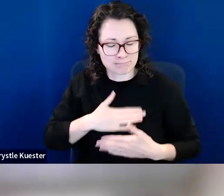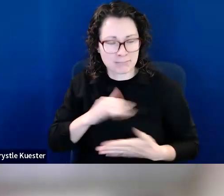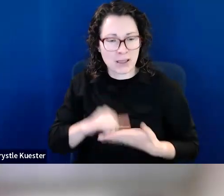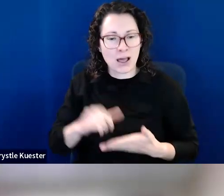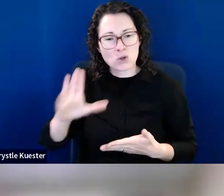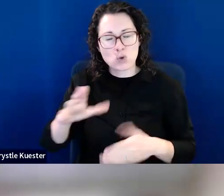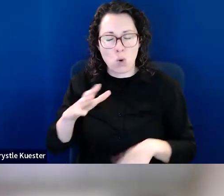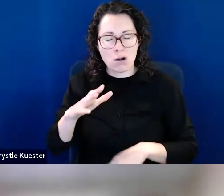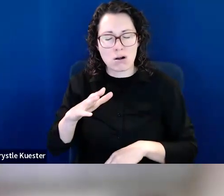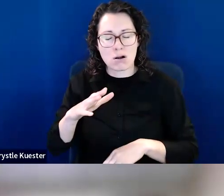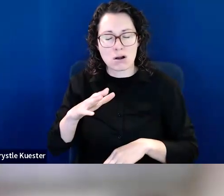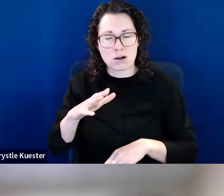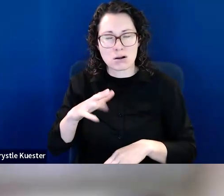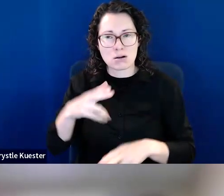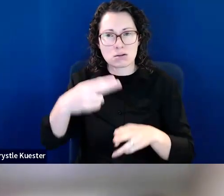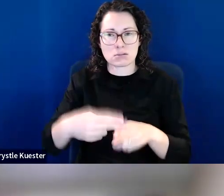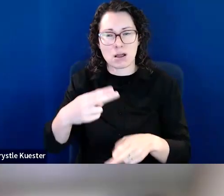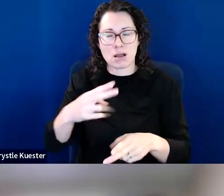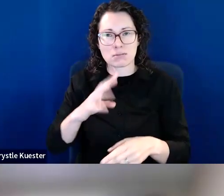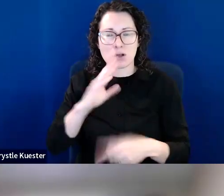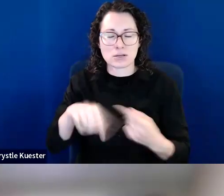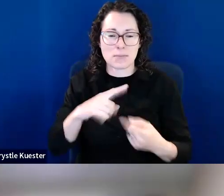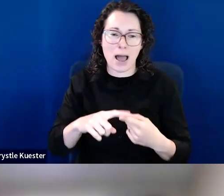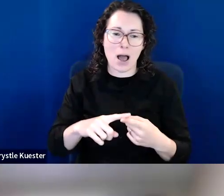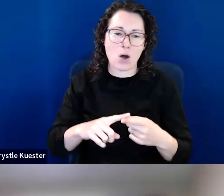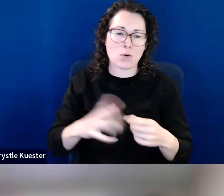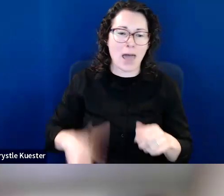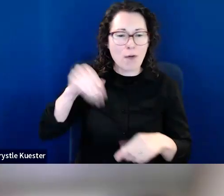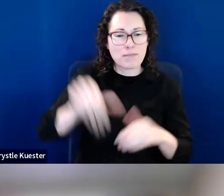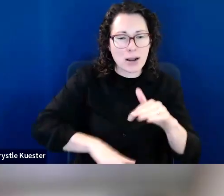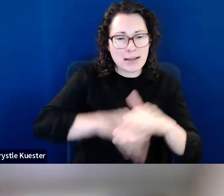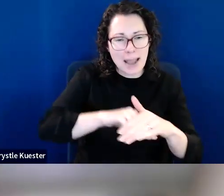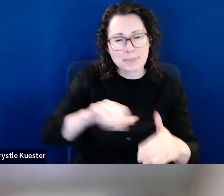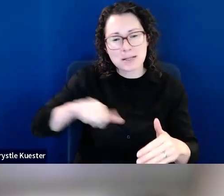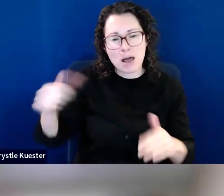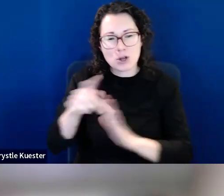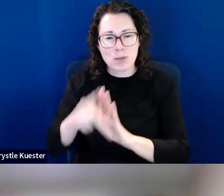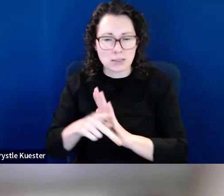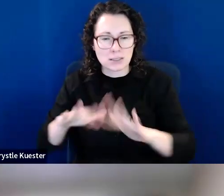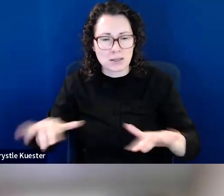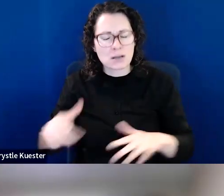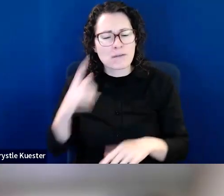of the out-of- pocket caps and the other policy recommendations that we had. Do you as an expert